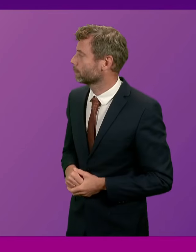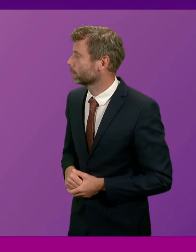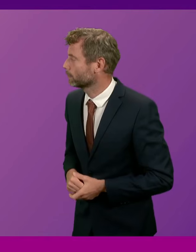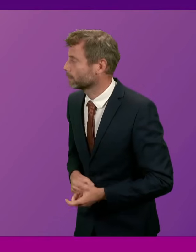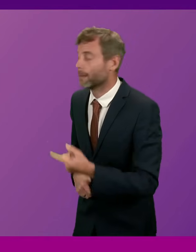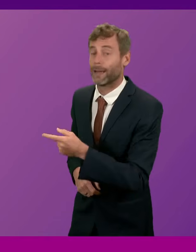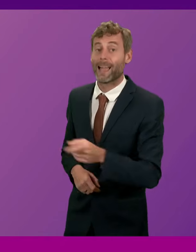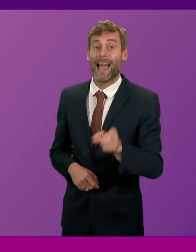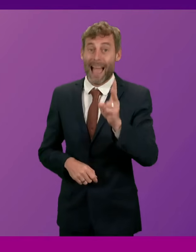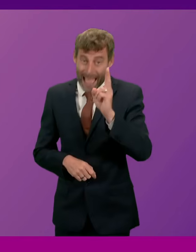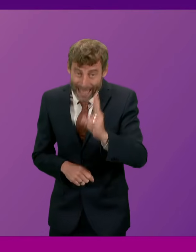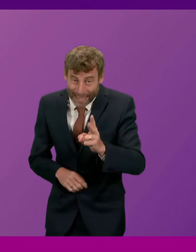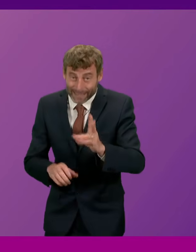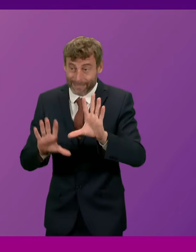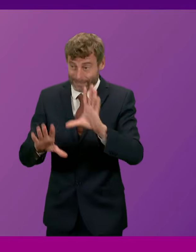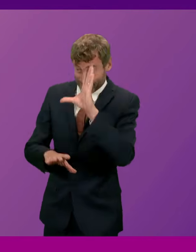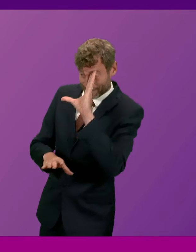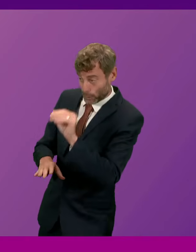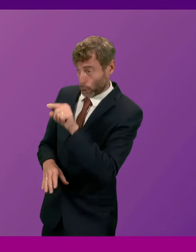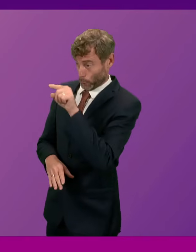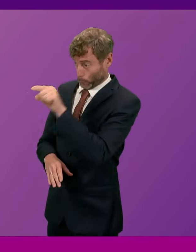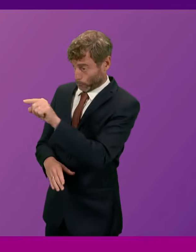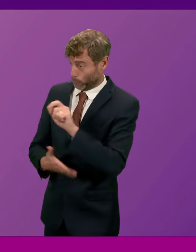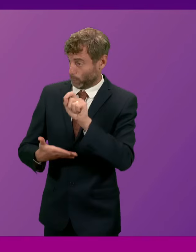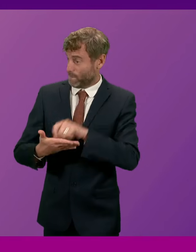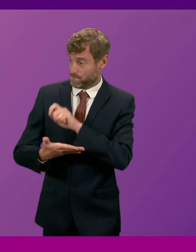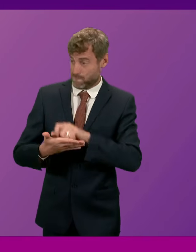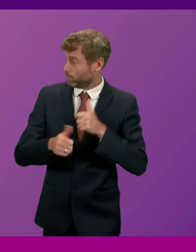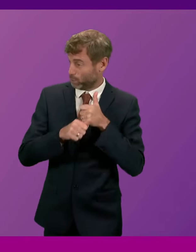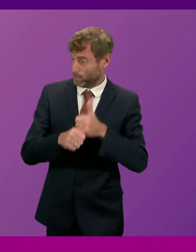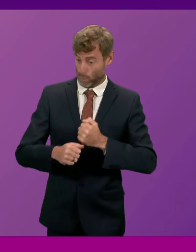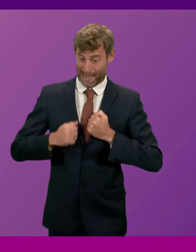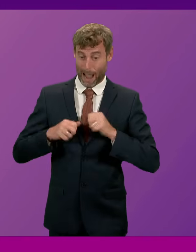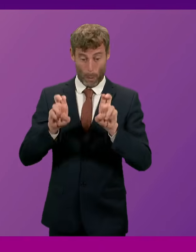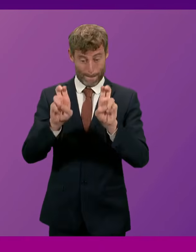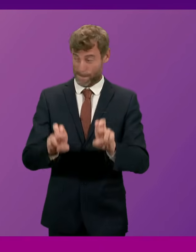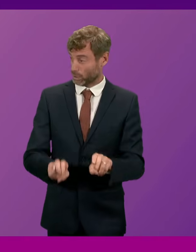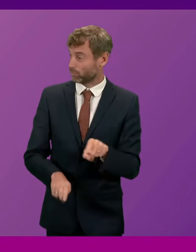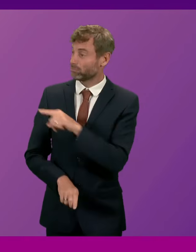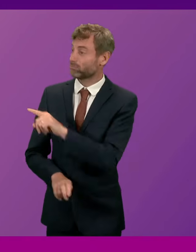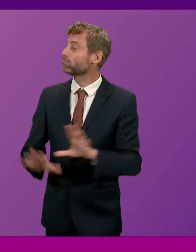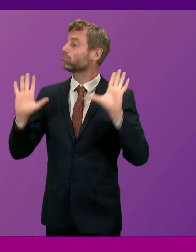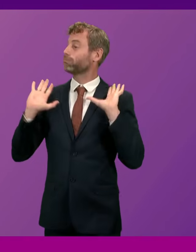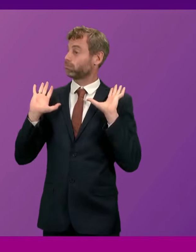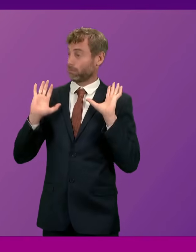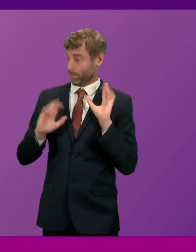In the budget that Mr Sarwar never voted for, this Government put in record investment of